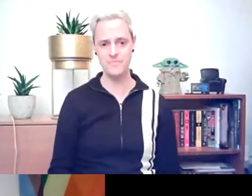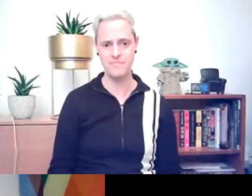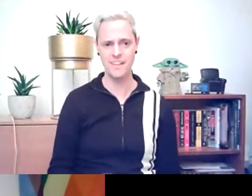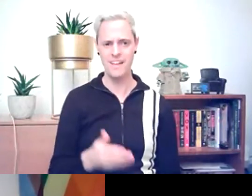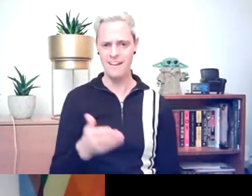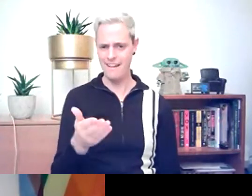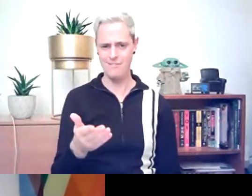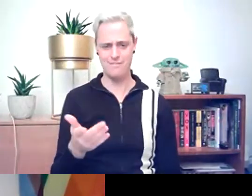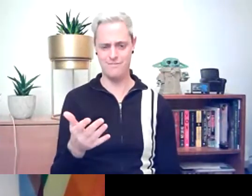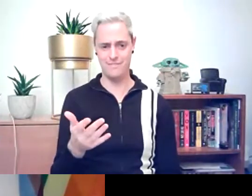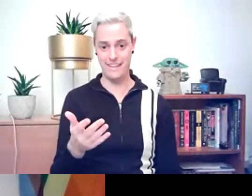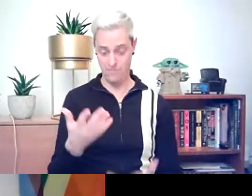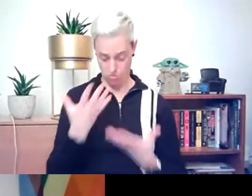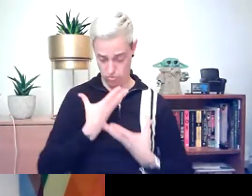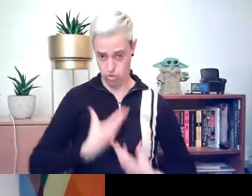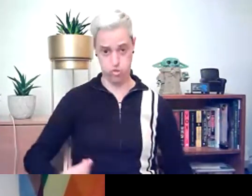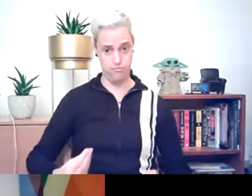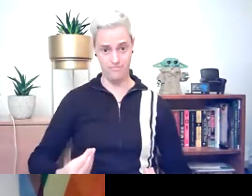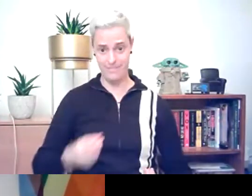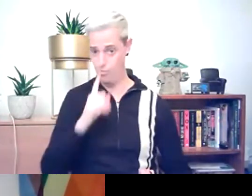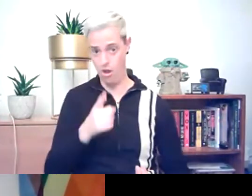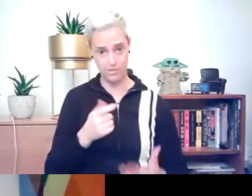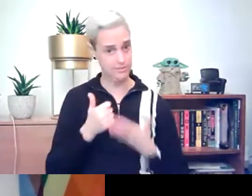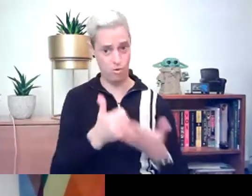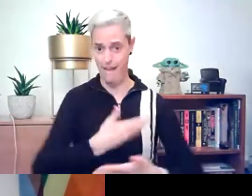But it's really true. 18:39:55 Yeah, especially like you say as